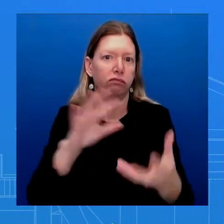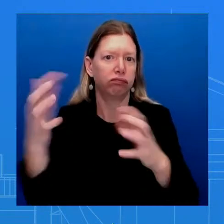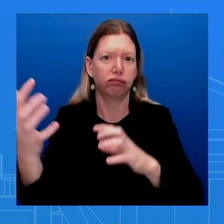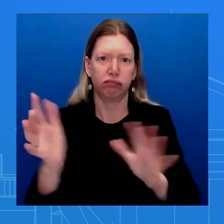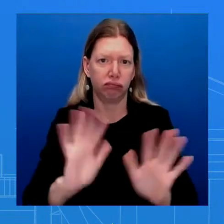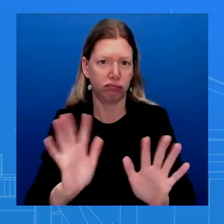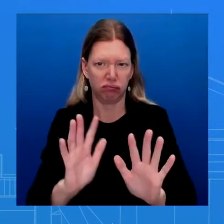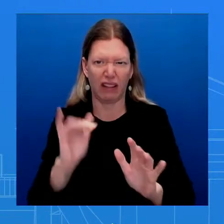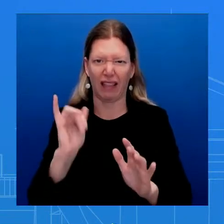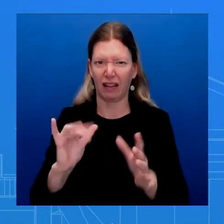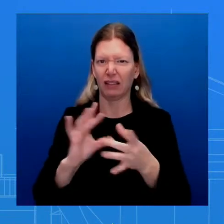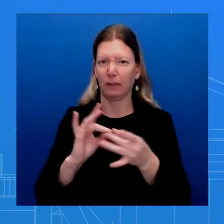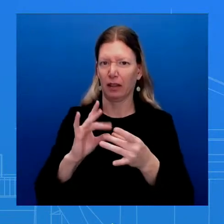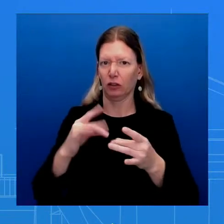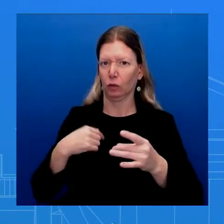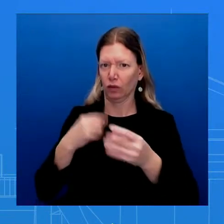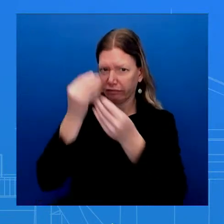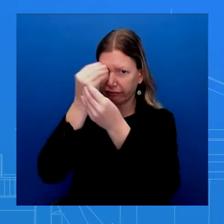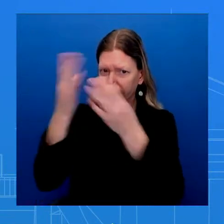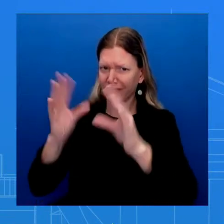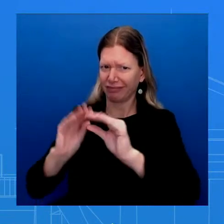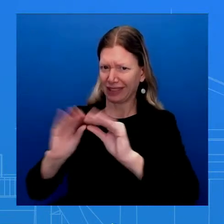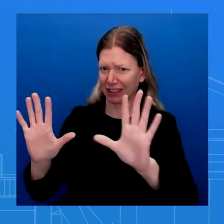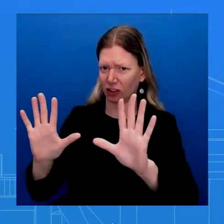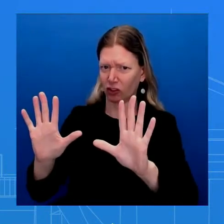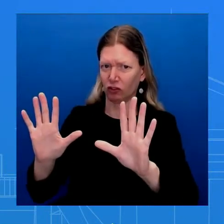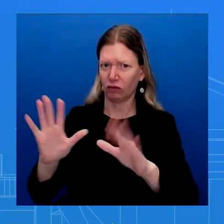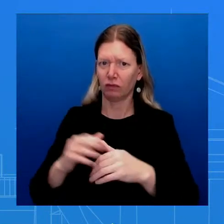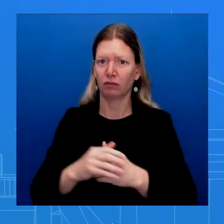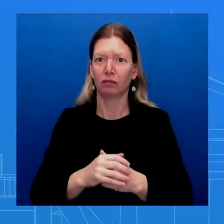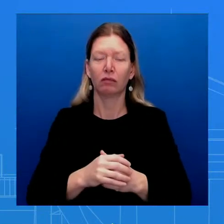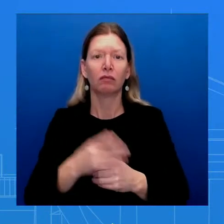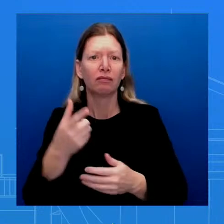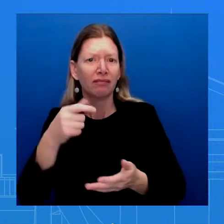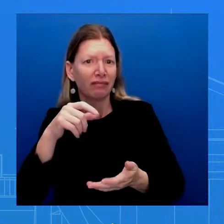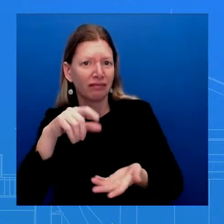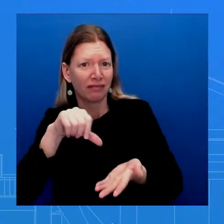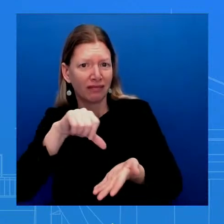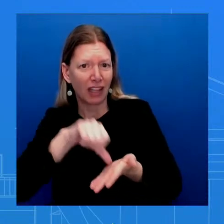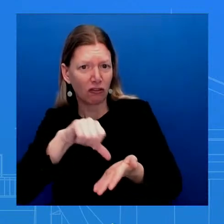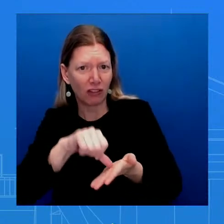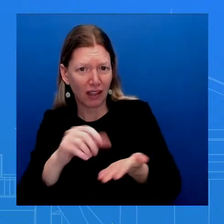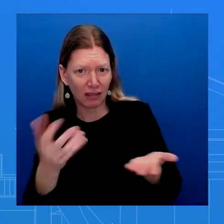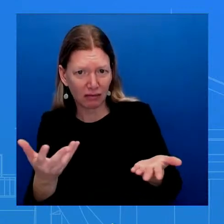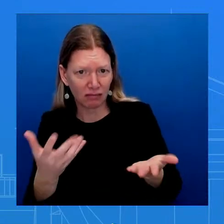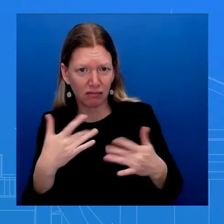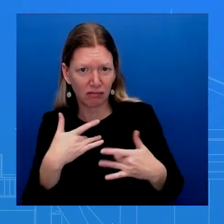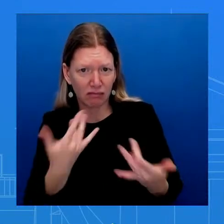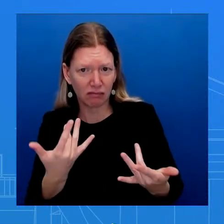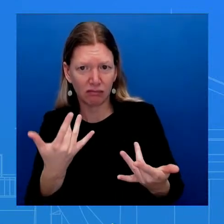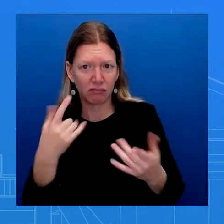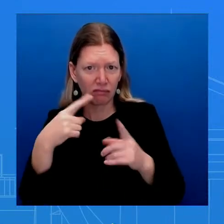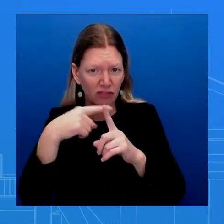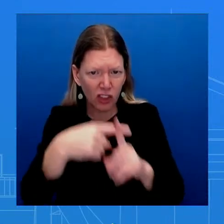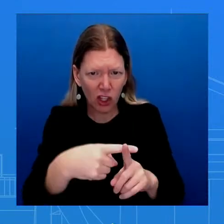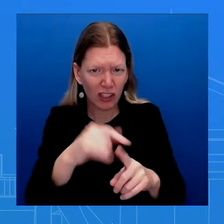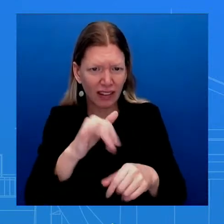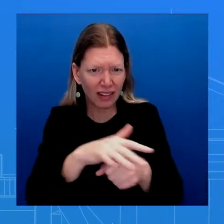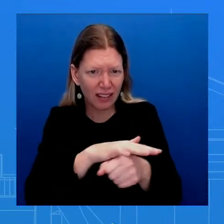Mr. Kirby: It is targeted at any actor in the region -- nation-state or otherwise -- that might have considerations of widening this conflict.